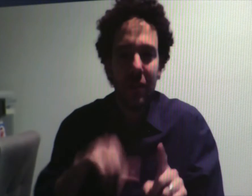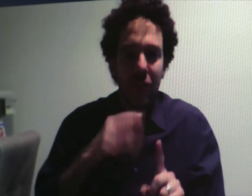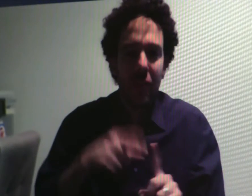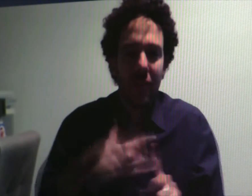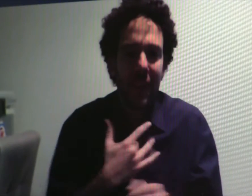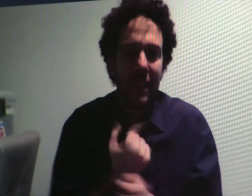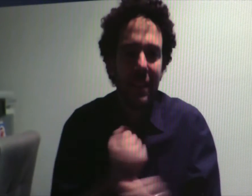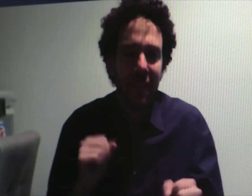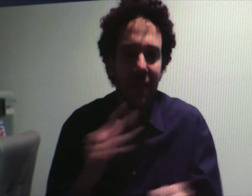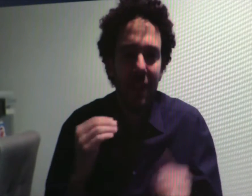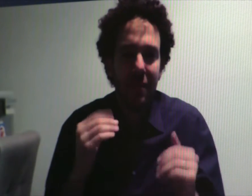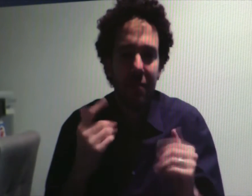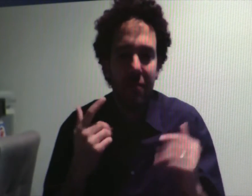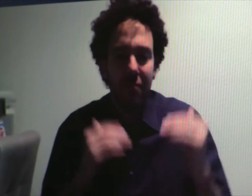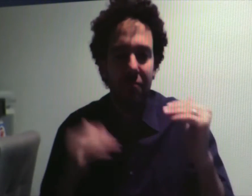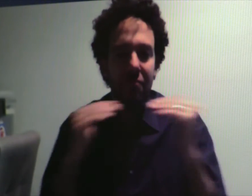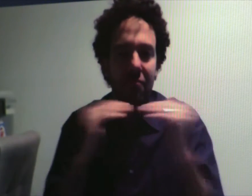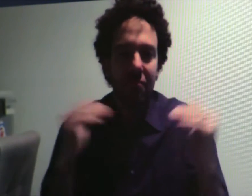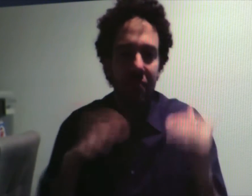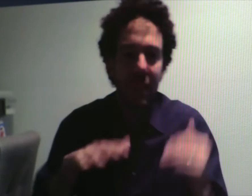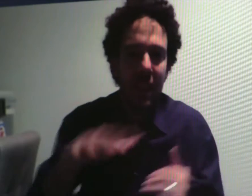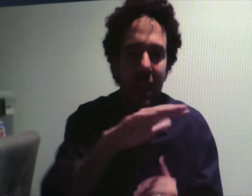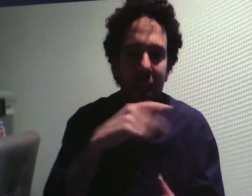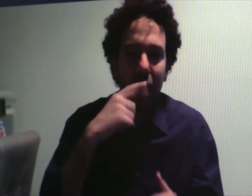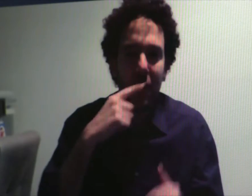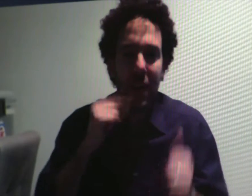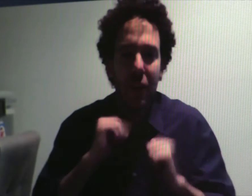to make sure the Deaf actor feels safe and equal in a hearing theatre environment.